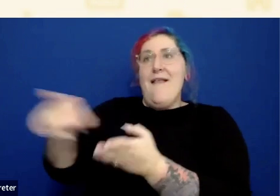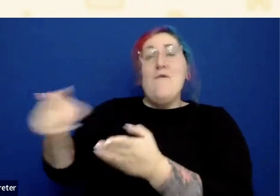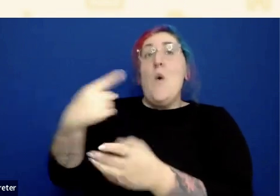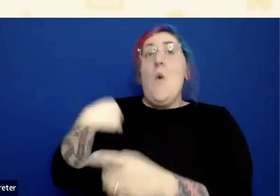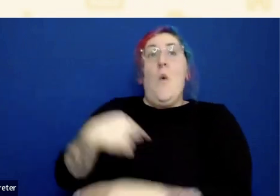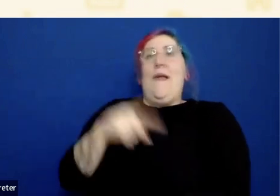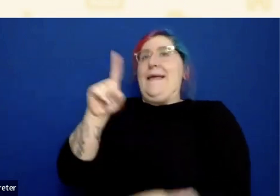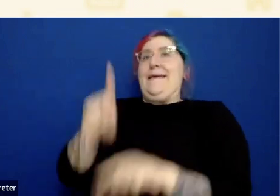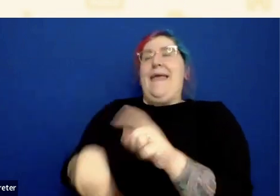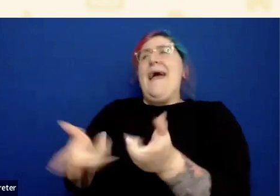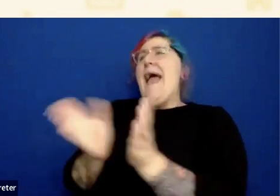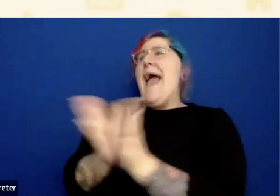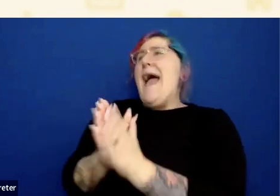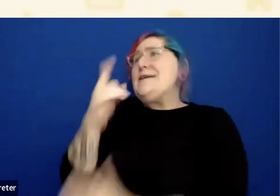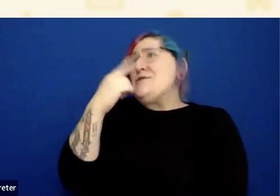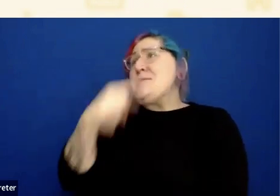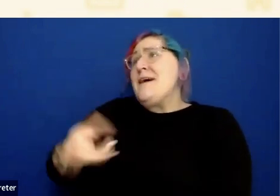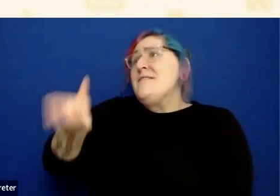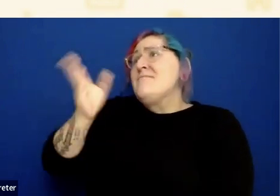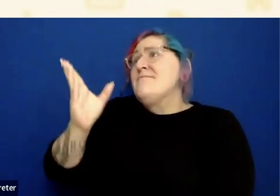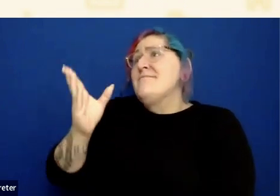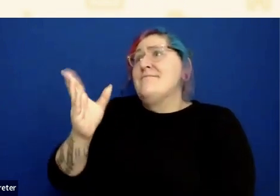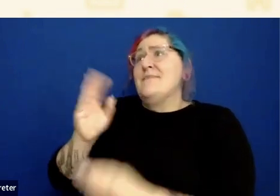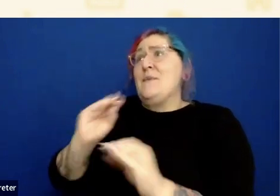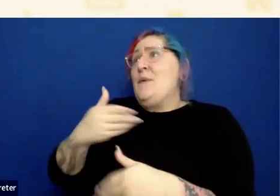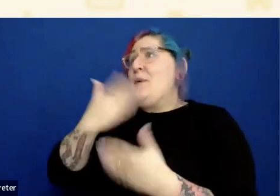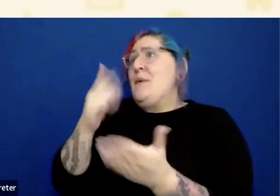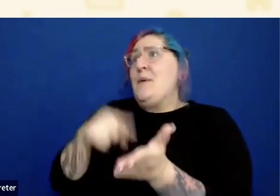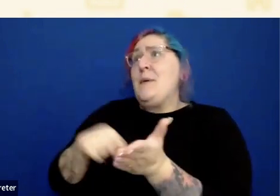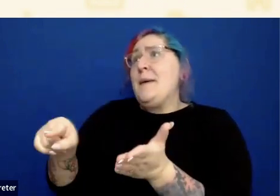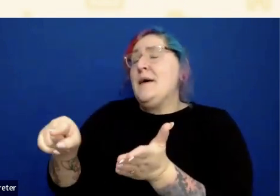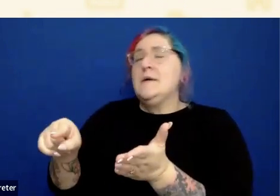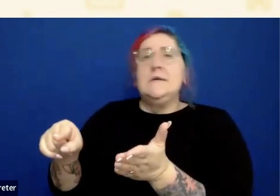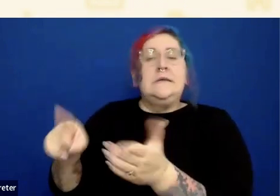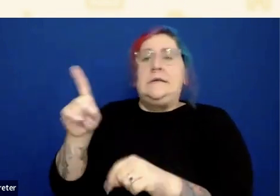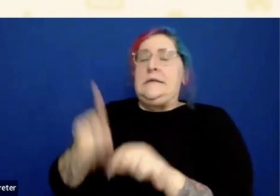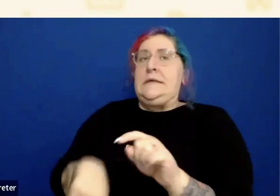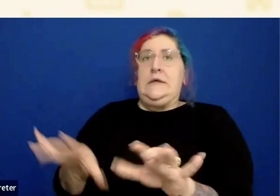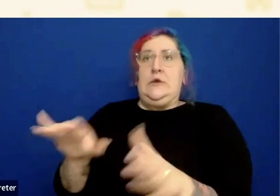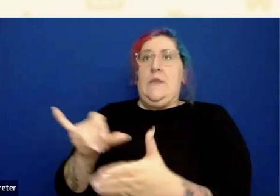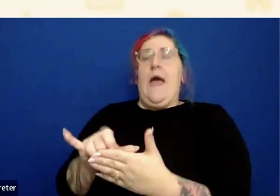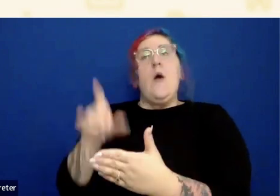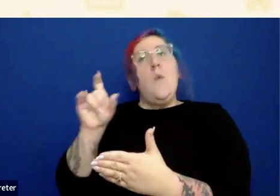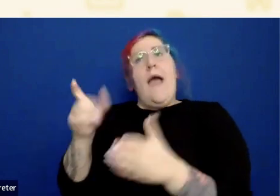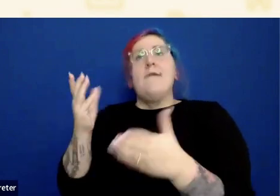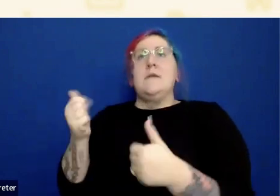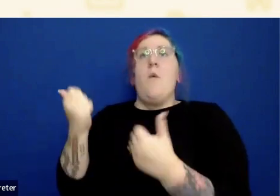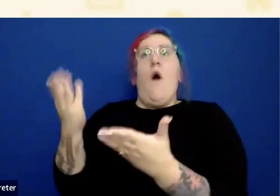without offering them some kind of remuneration, and so I think that's huge. Can I just extend that a little bit, Joe,